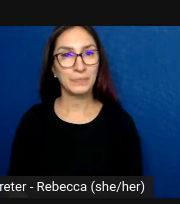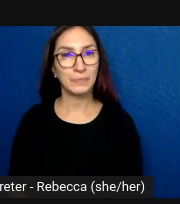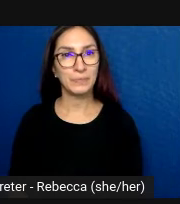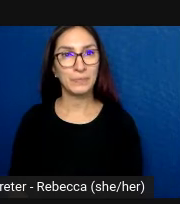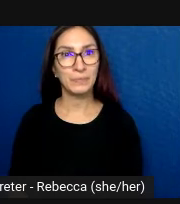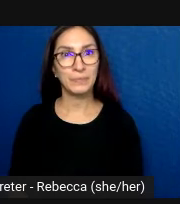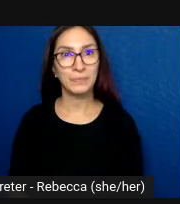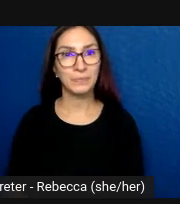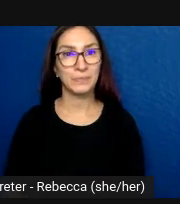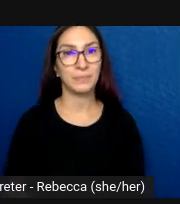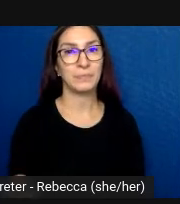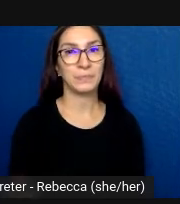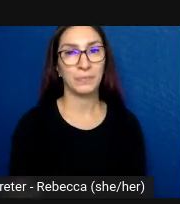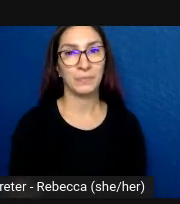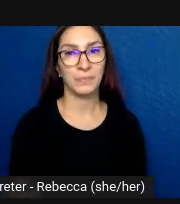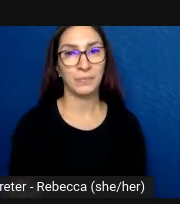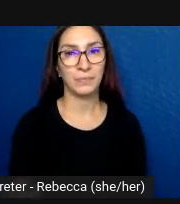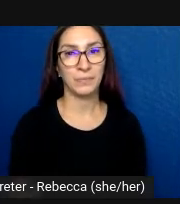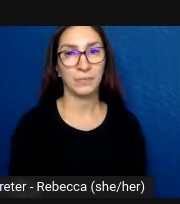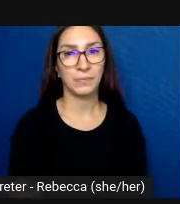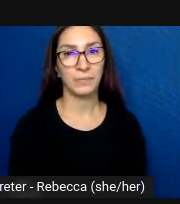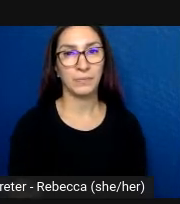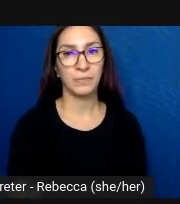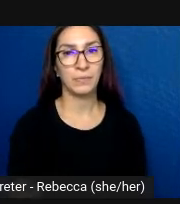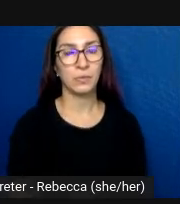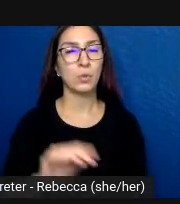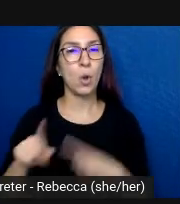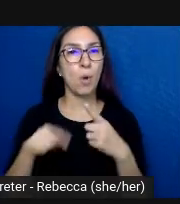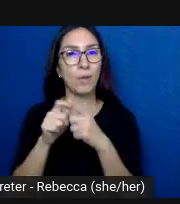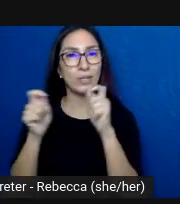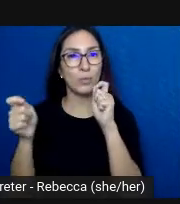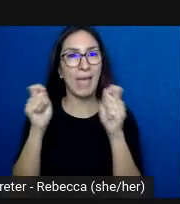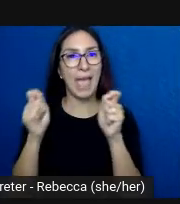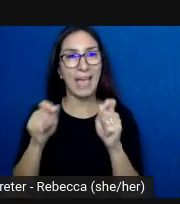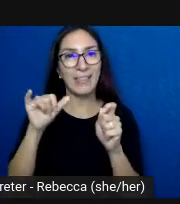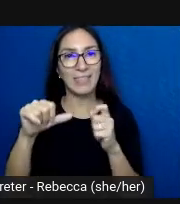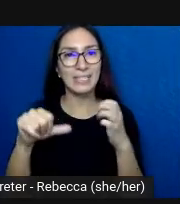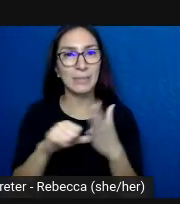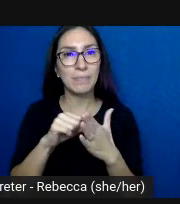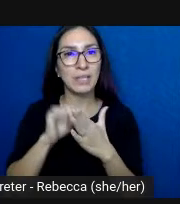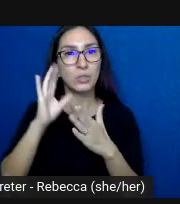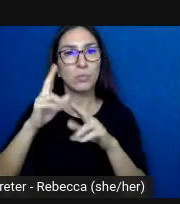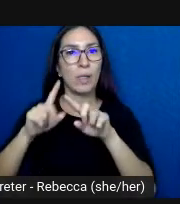when you edit this page, and use ACF if you have it to use your home.